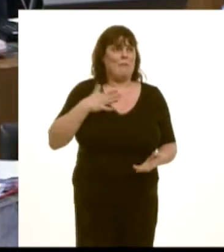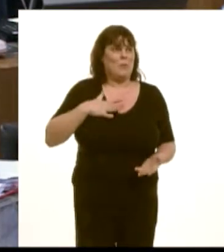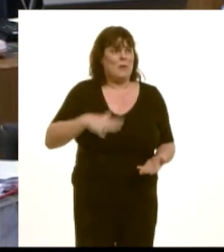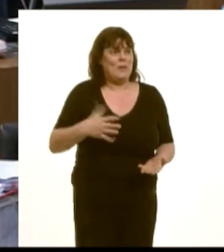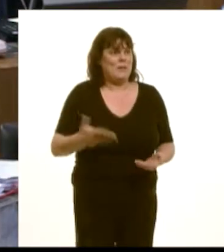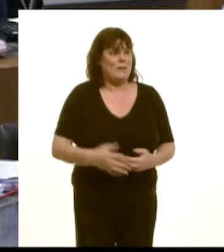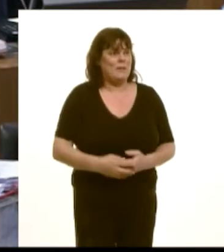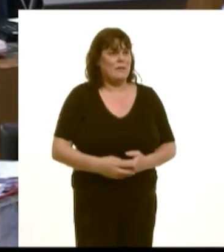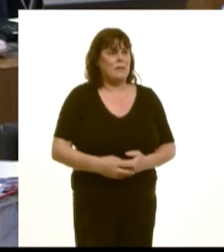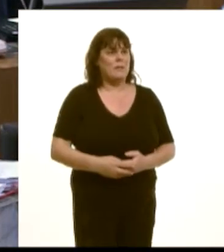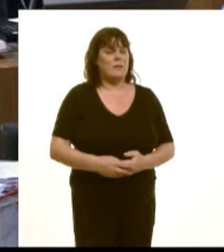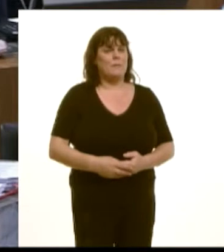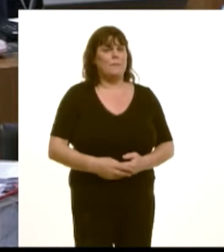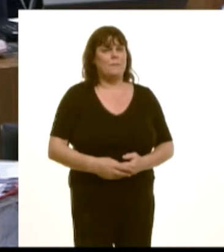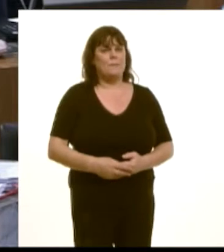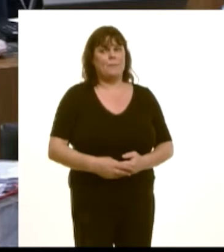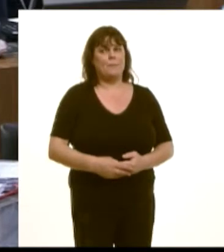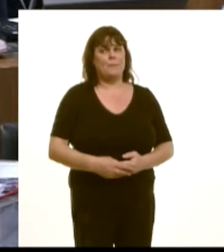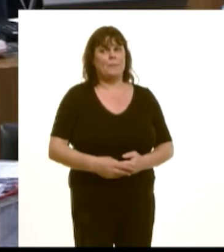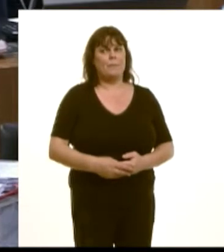happened. It is important, but not just because of the fact that we just want someone from